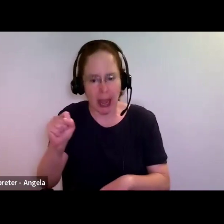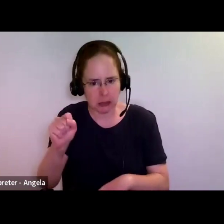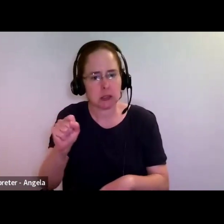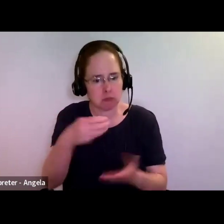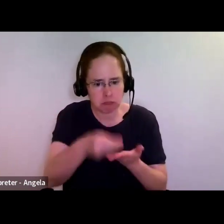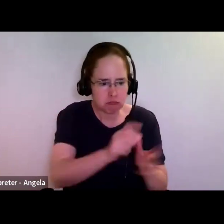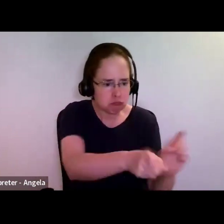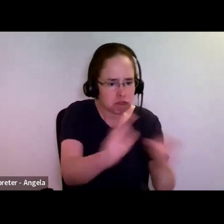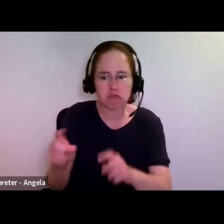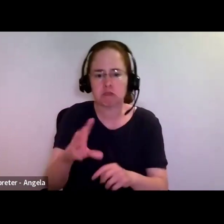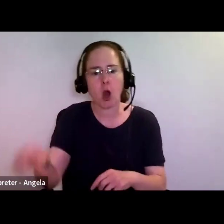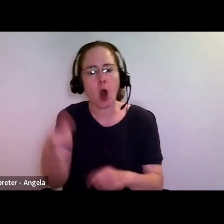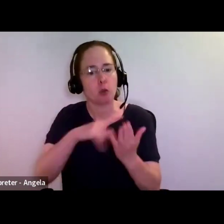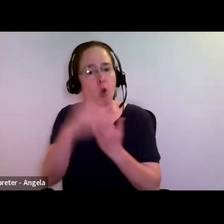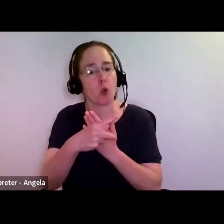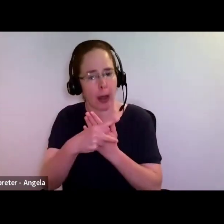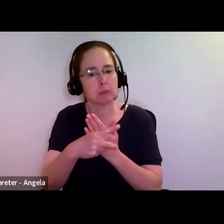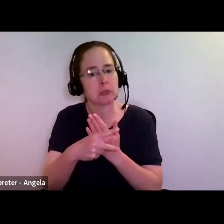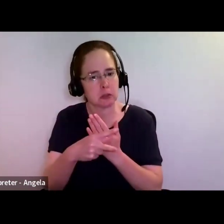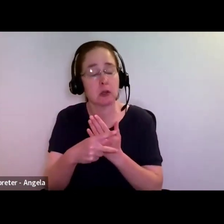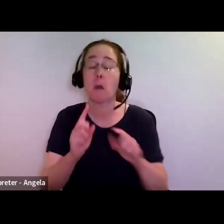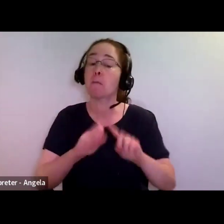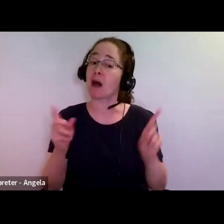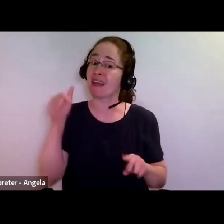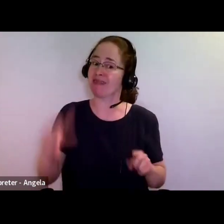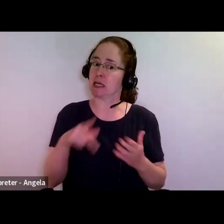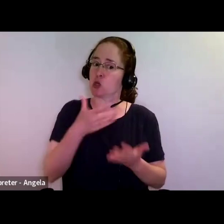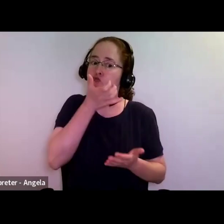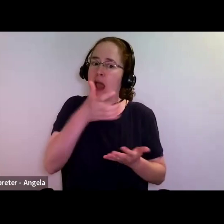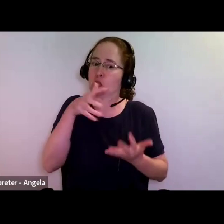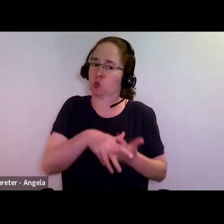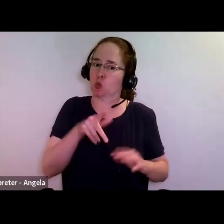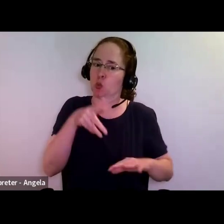our programs that we fund. This grassroots project really brings